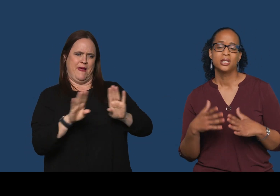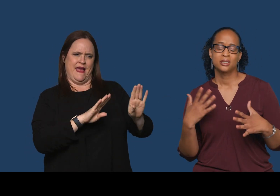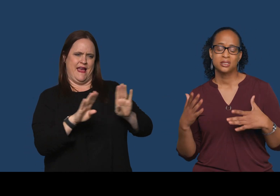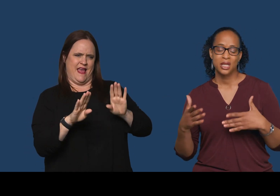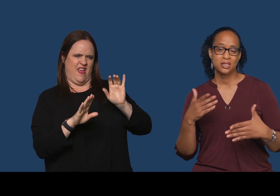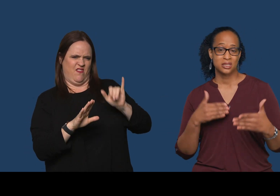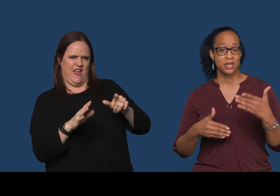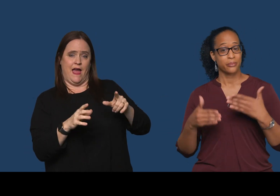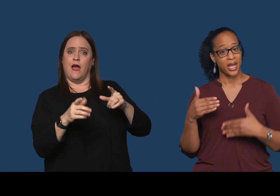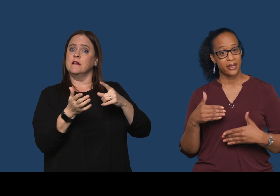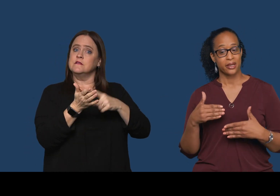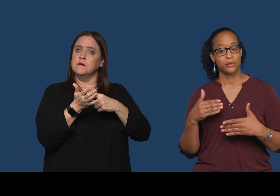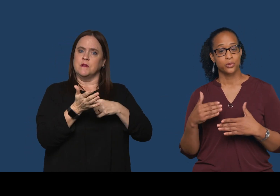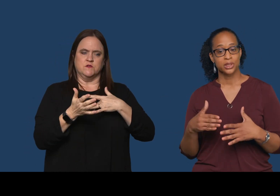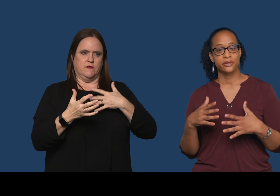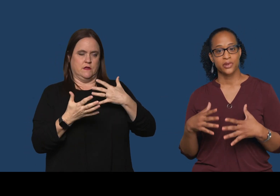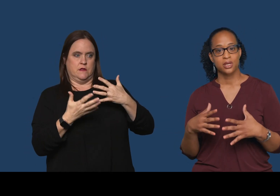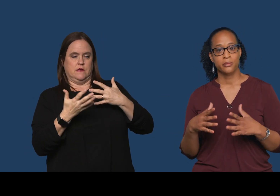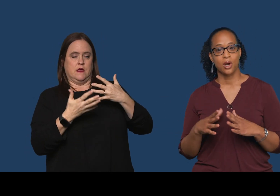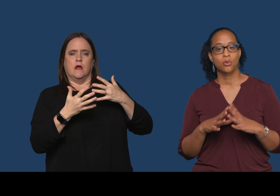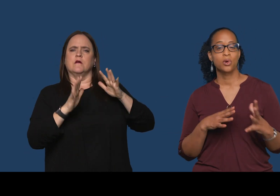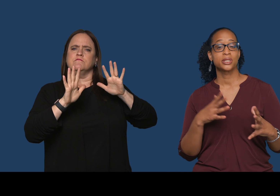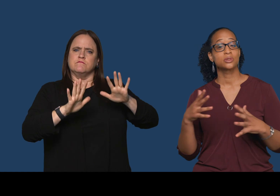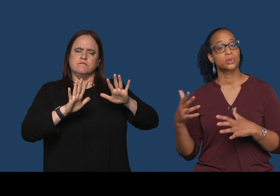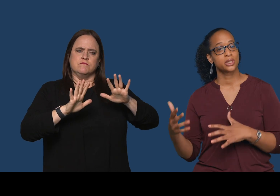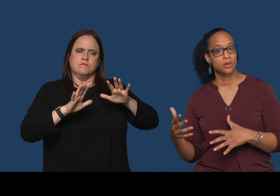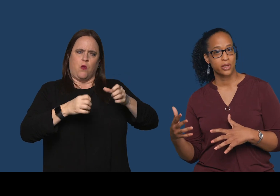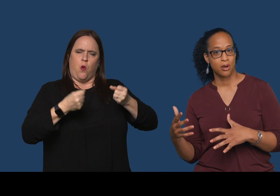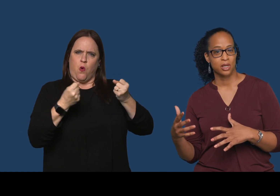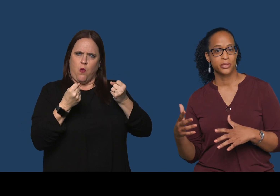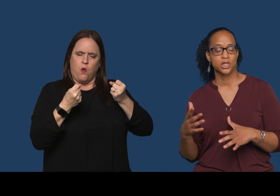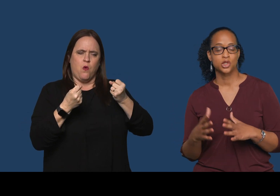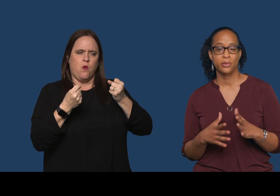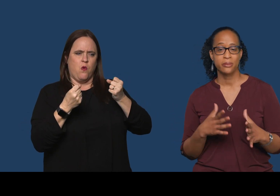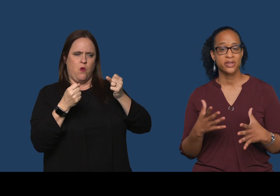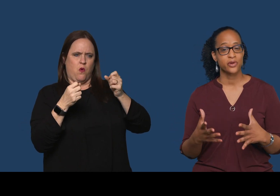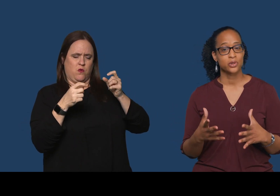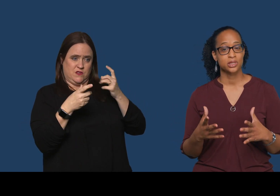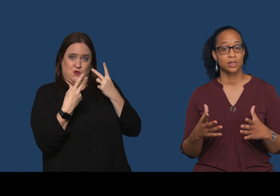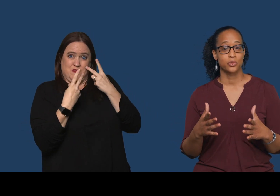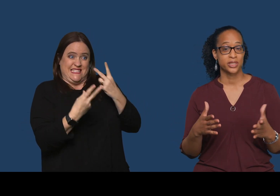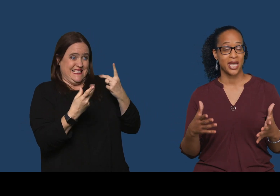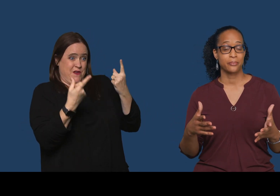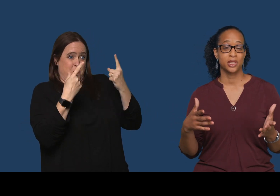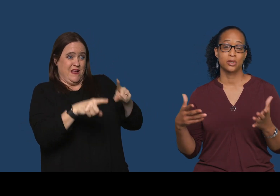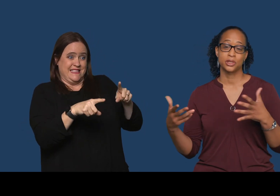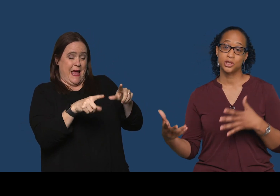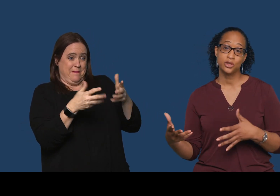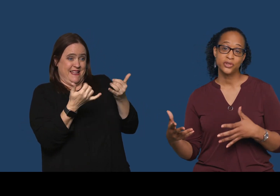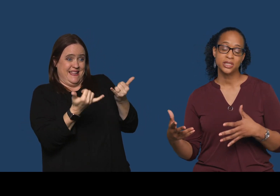Just take a step back and really think about what is really going on because you may be focused on what's happening on the surface